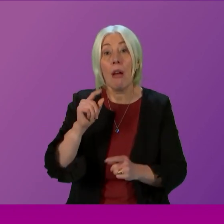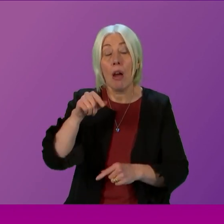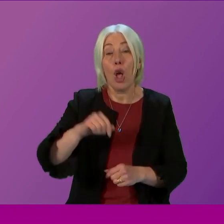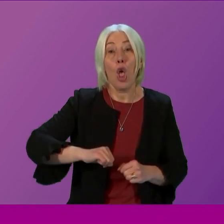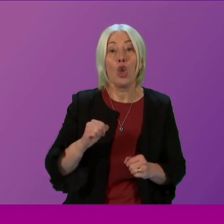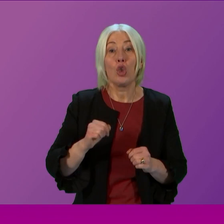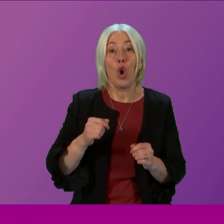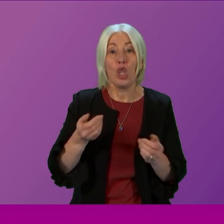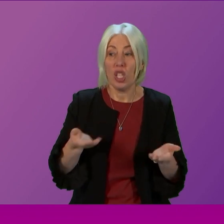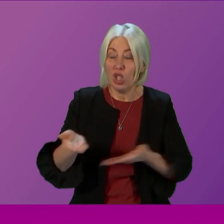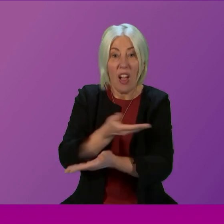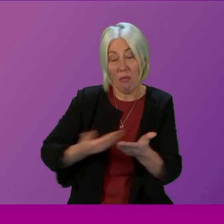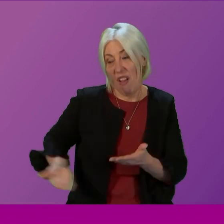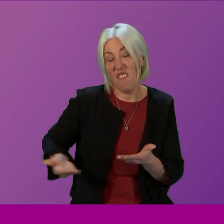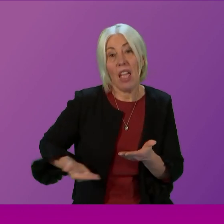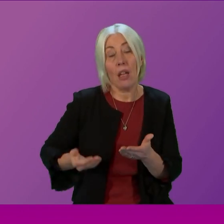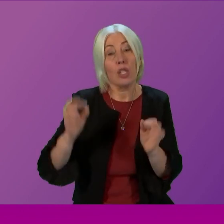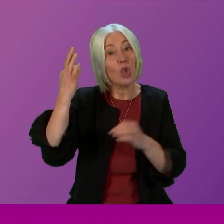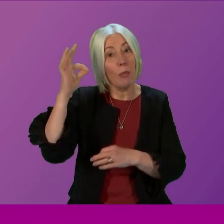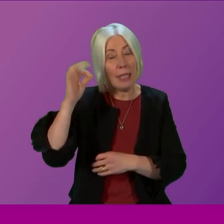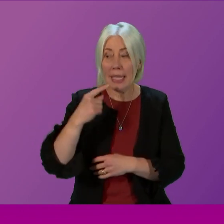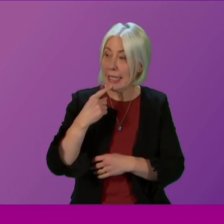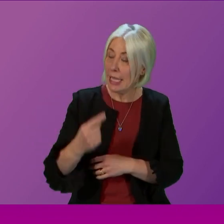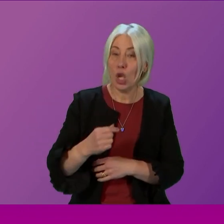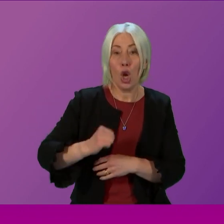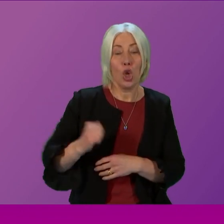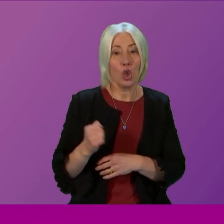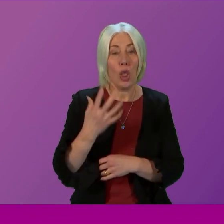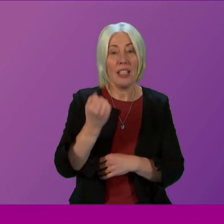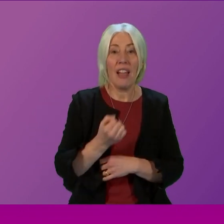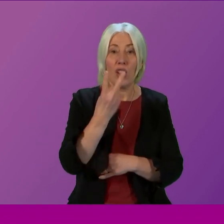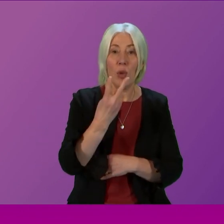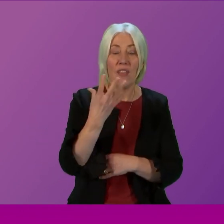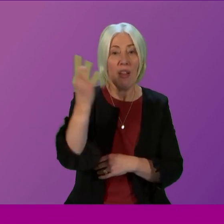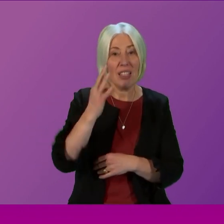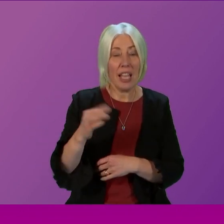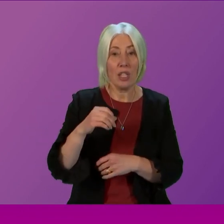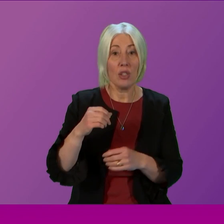On Monday 16 January, in relation to the claim that Scotland had 25 per cent of Europe’s offshore wind potential, Minister Michael Matheson was asked at the Scottish Affairs Committee when he